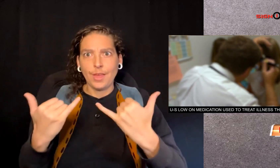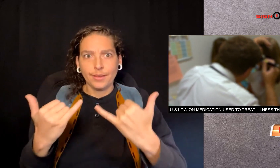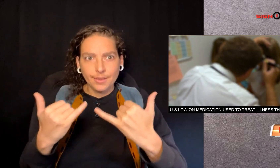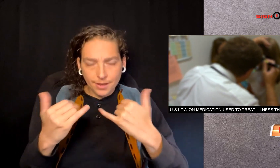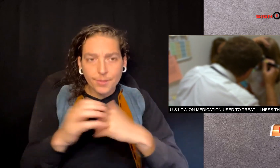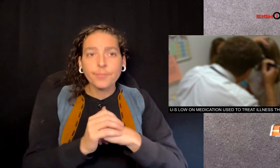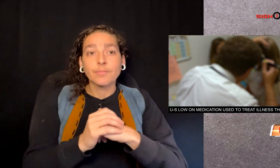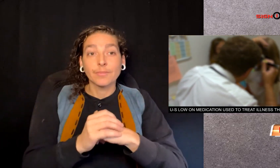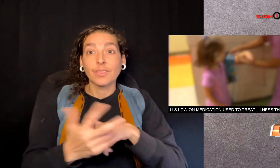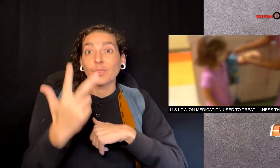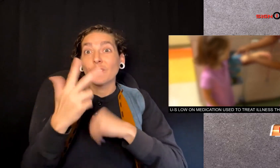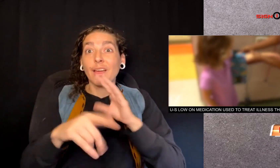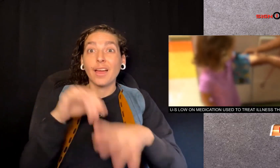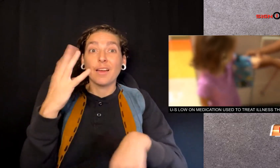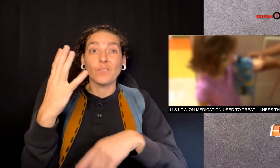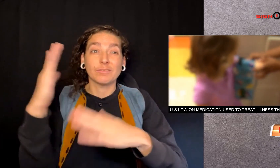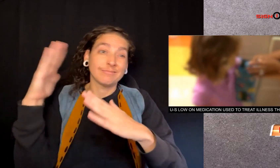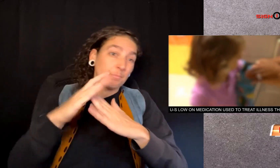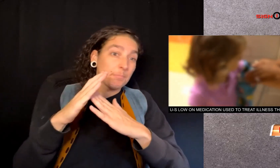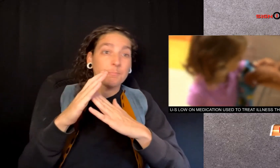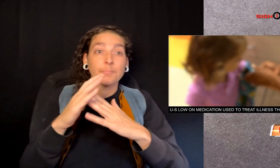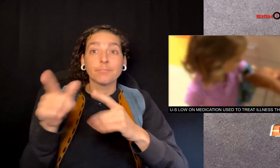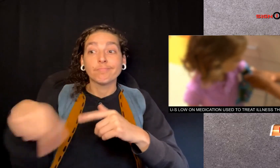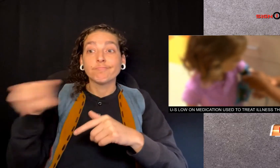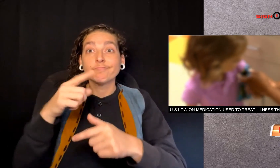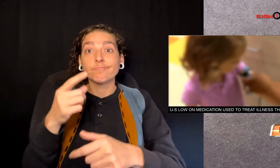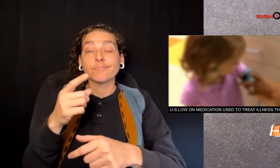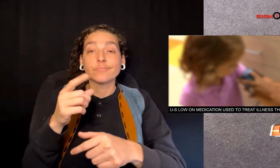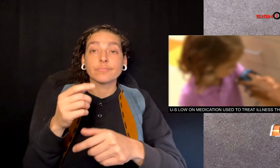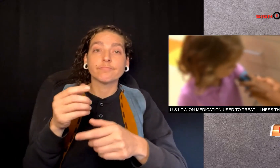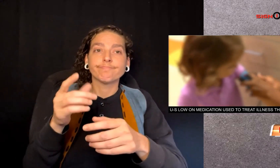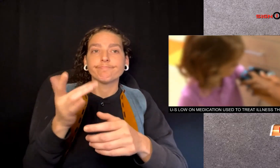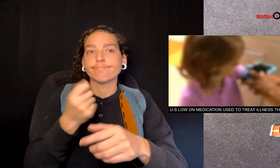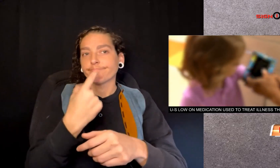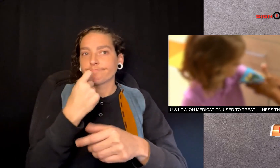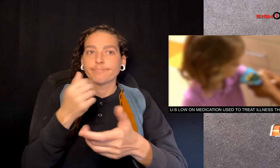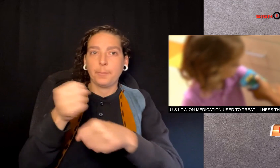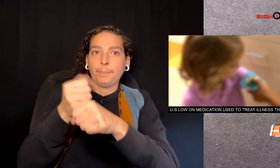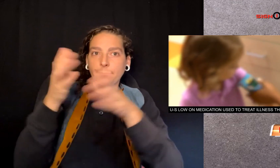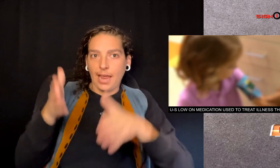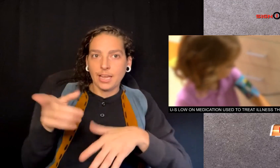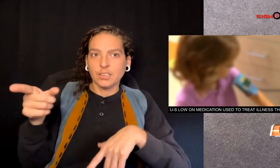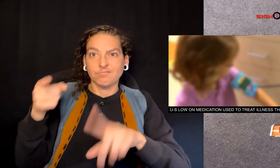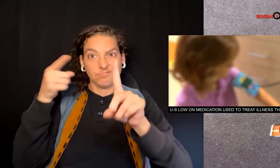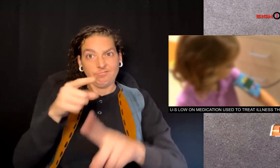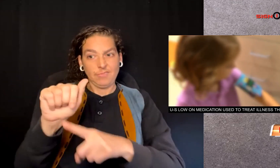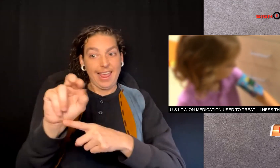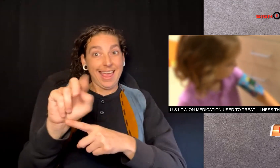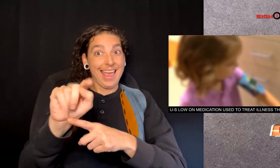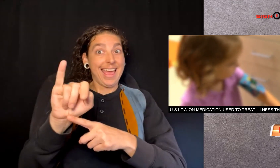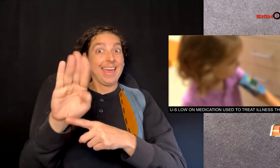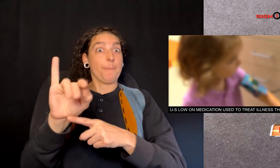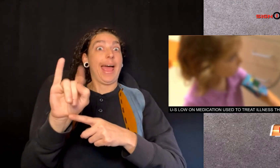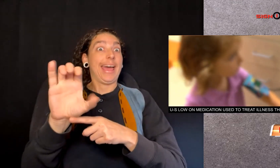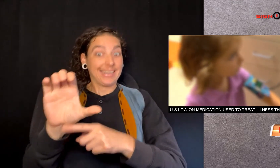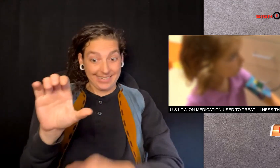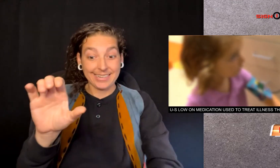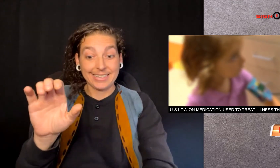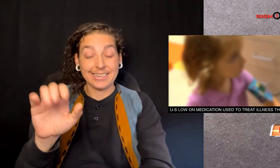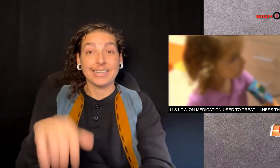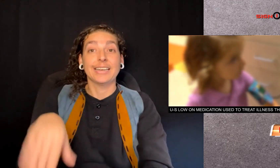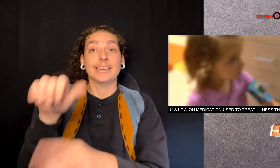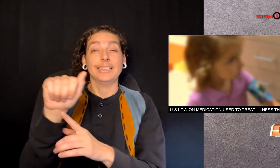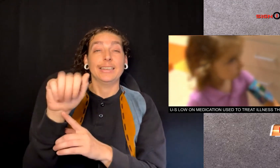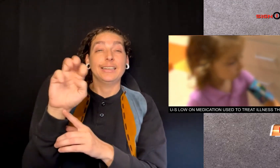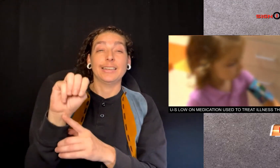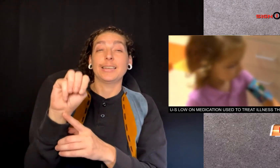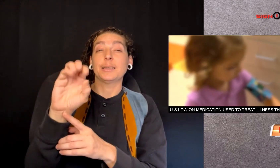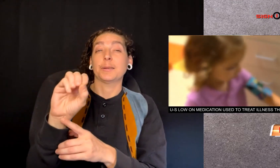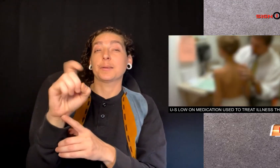sick from a variety of illnesses right now three of the top four makers of the antibiotic